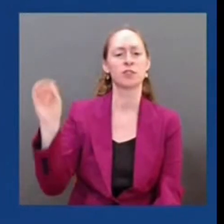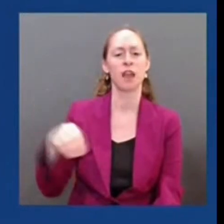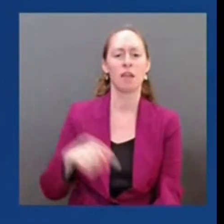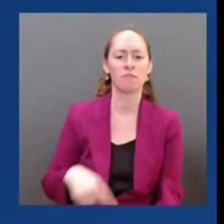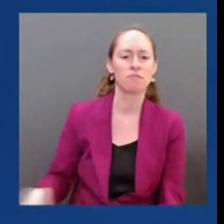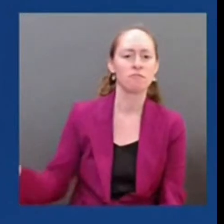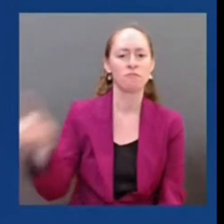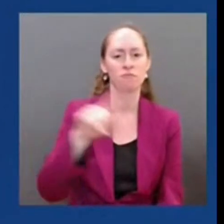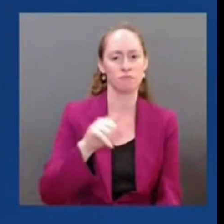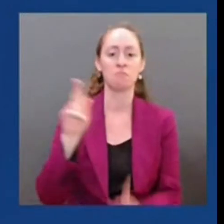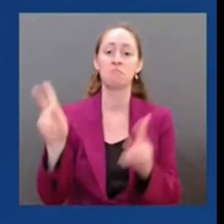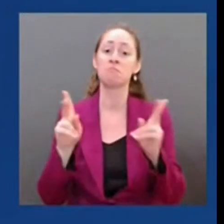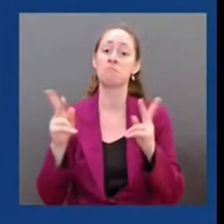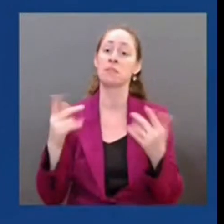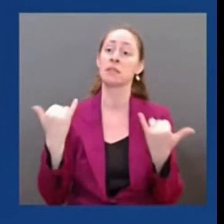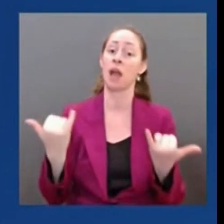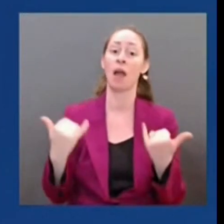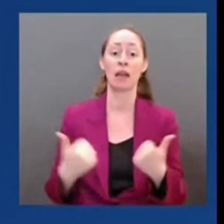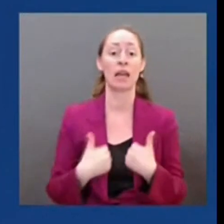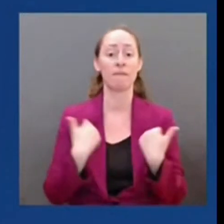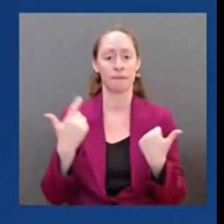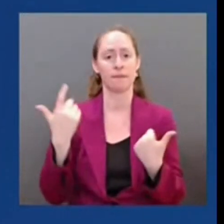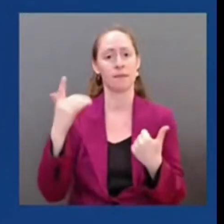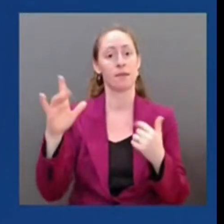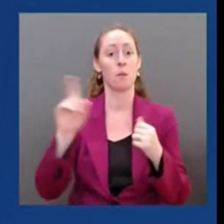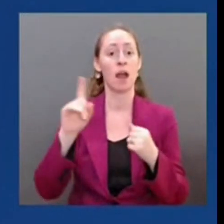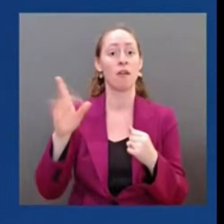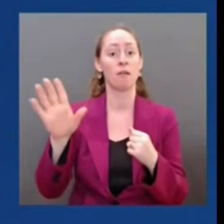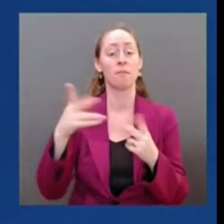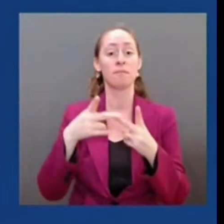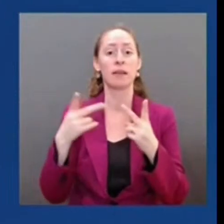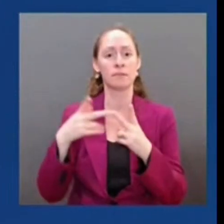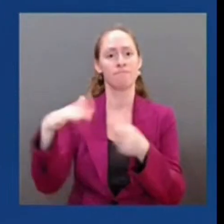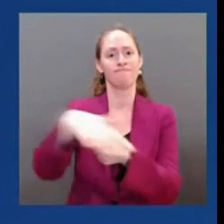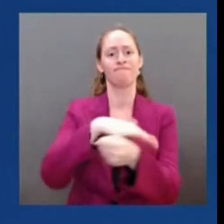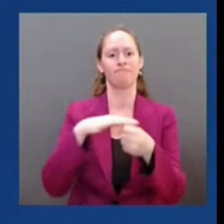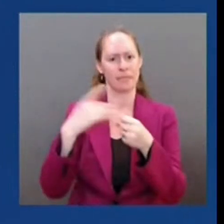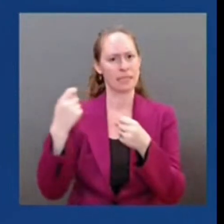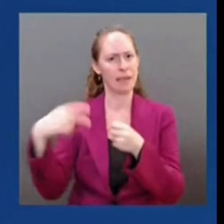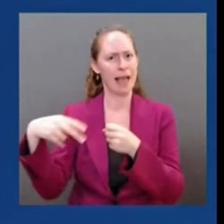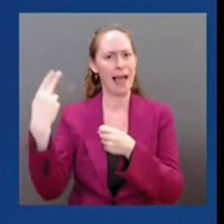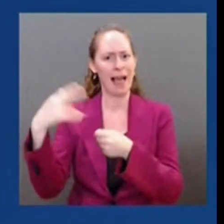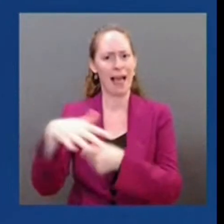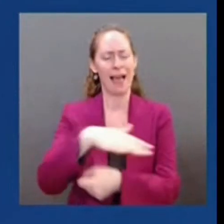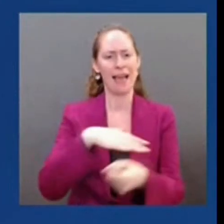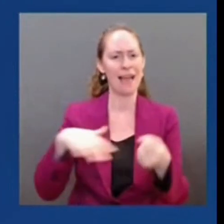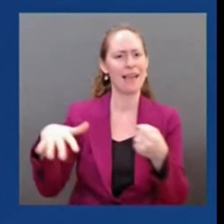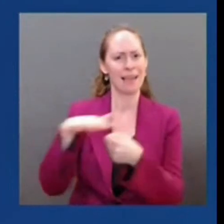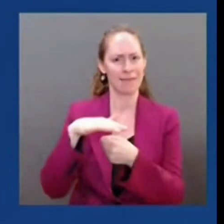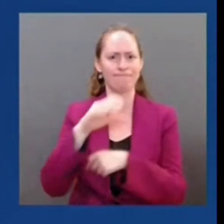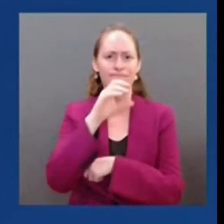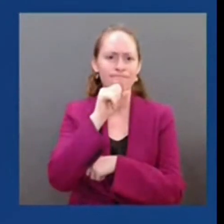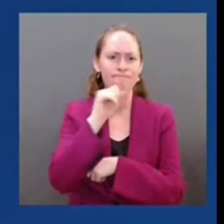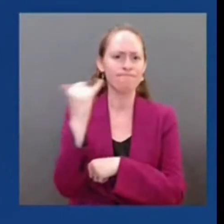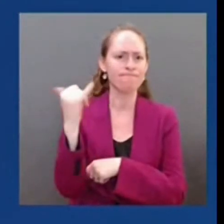OF AMERICANS LIVE IN AN AREA WITH A MEDIUM OR HIGH COVID-19 COMMUNITY LEVEL.